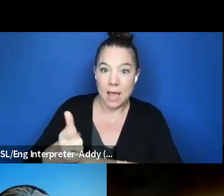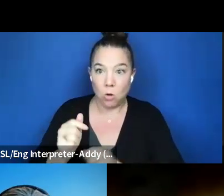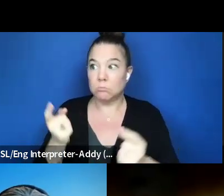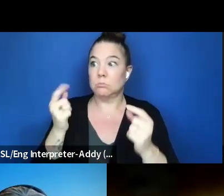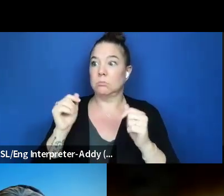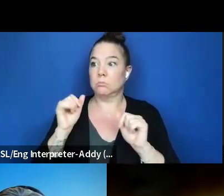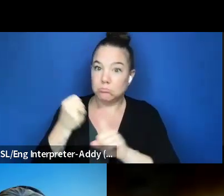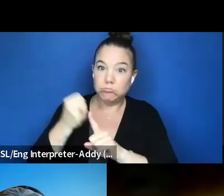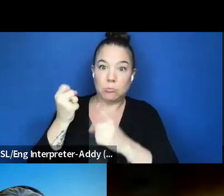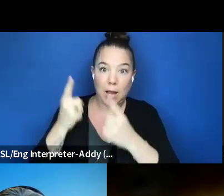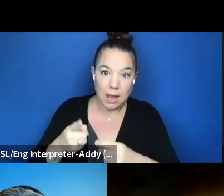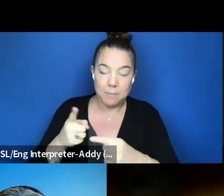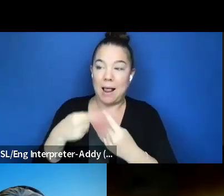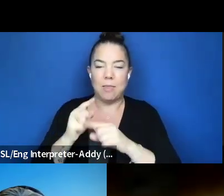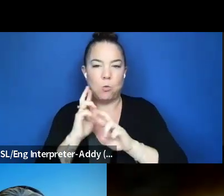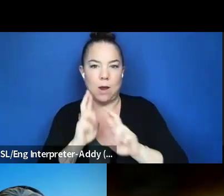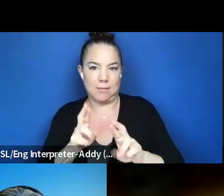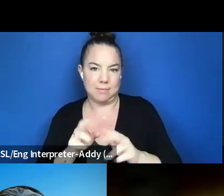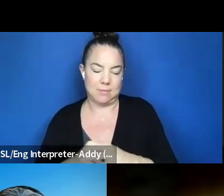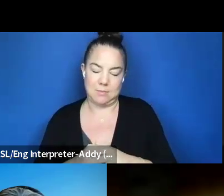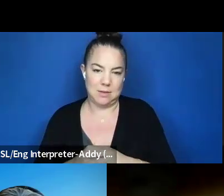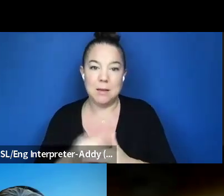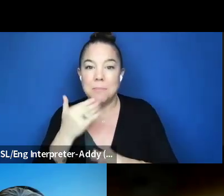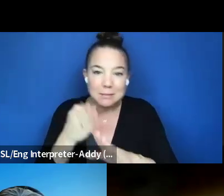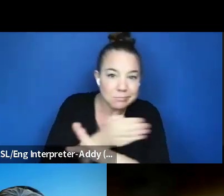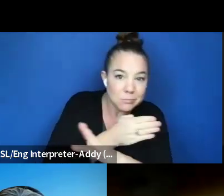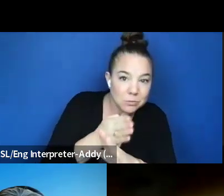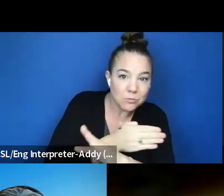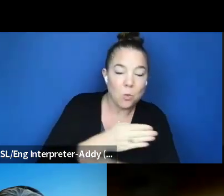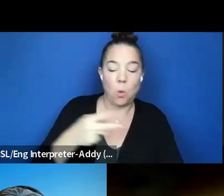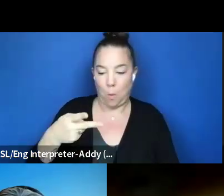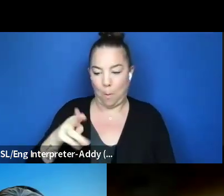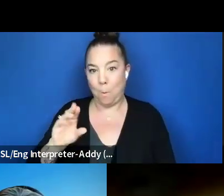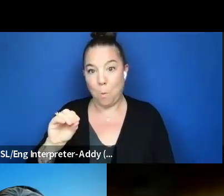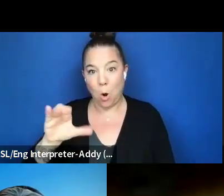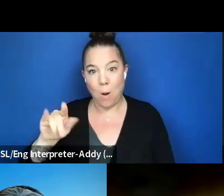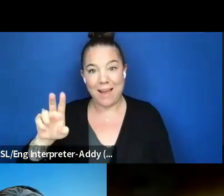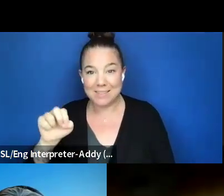Elissa w/ APRIL: you know, at the end, instead of, you know, being proactive all year long.